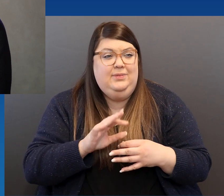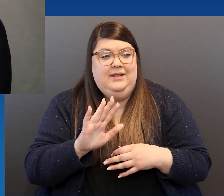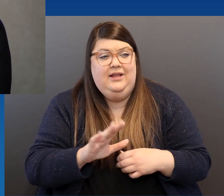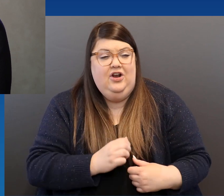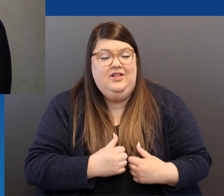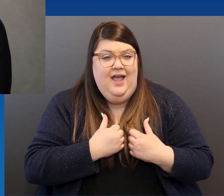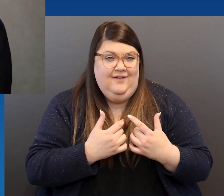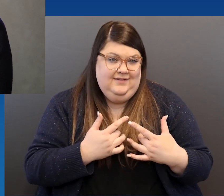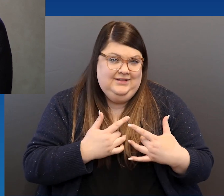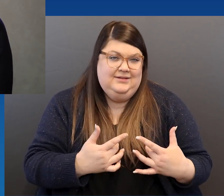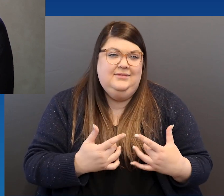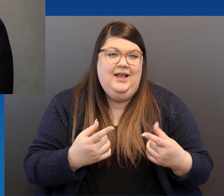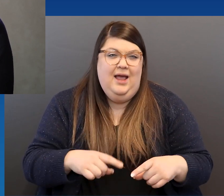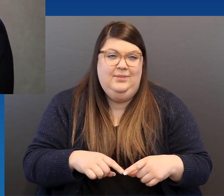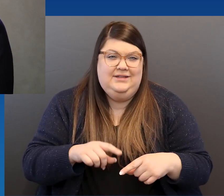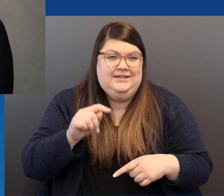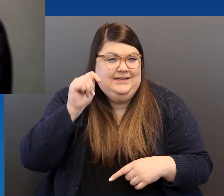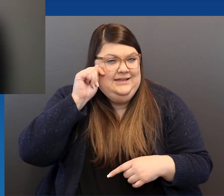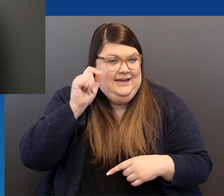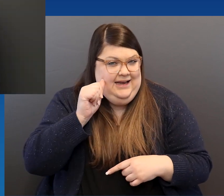adolescence age range.